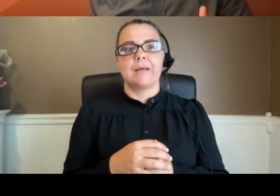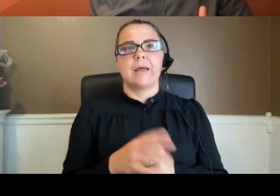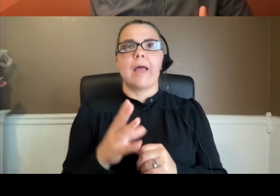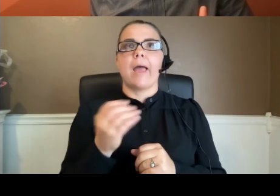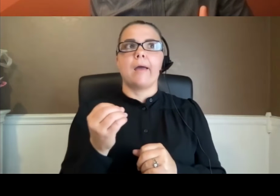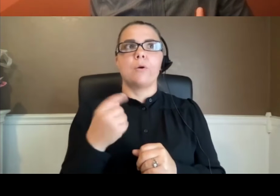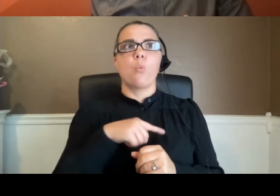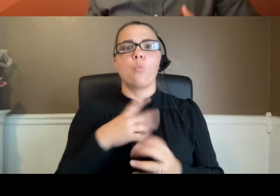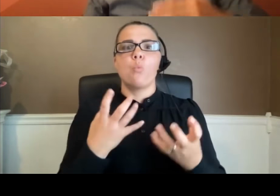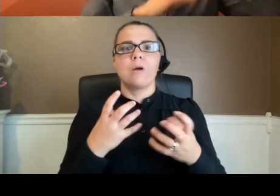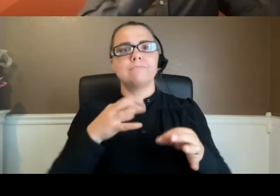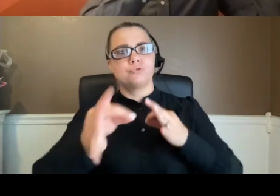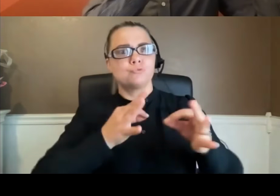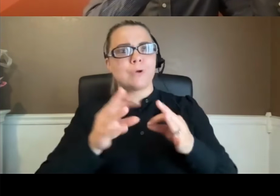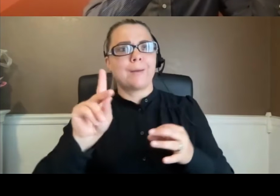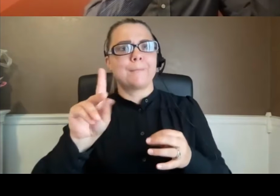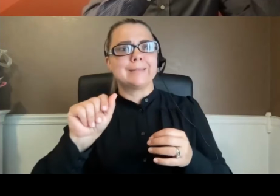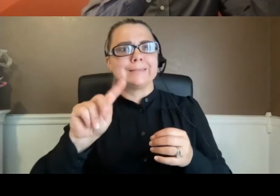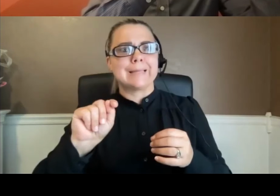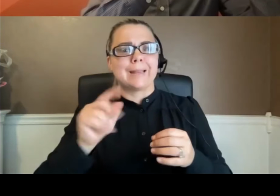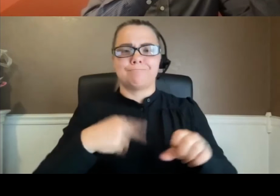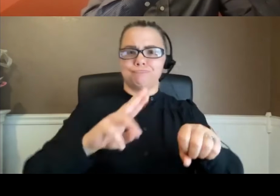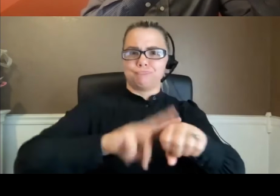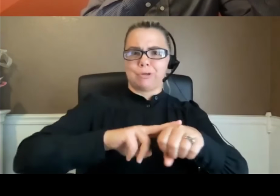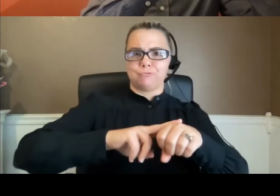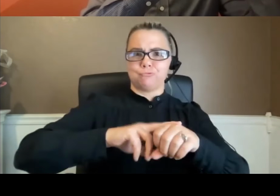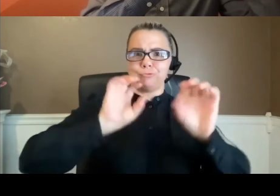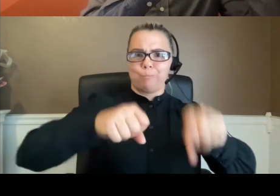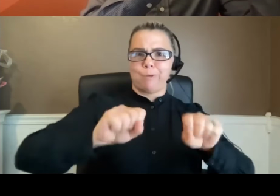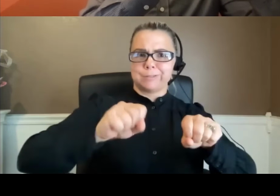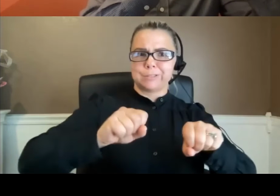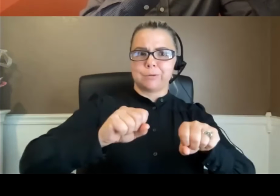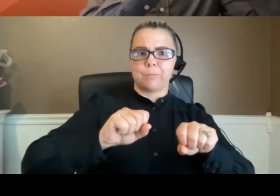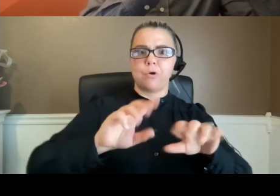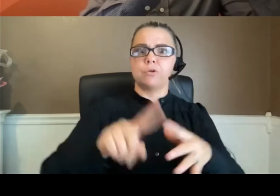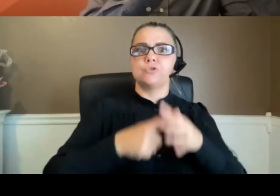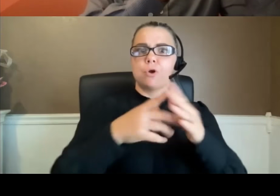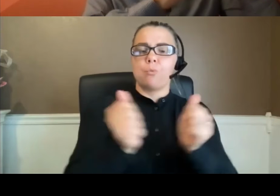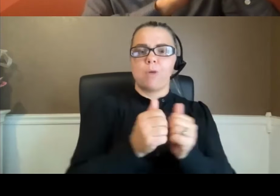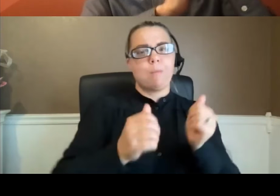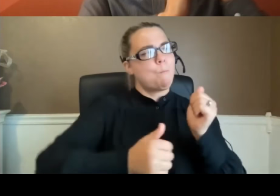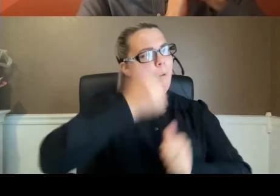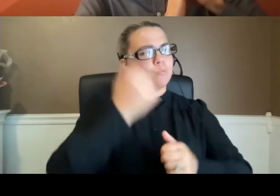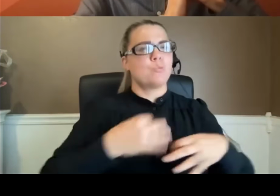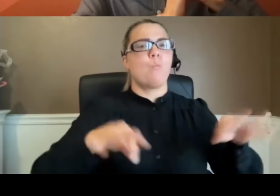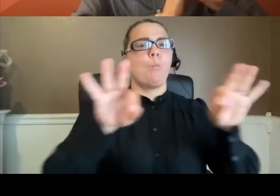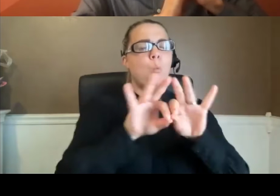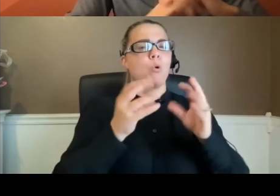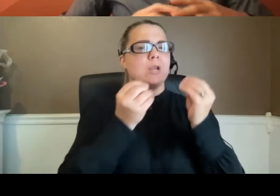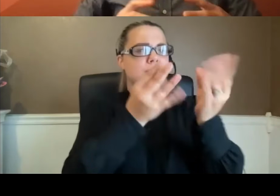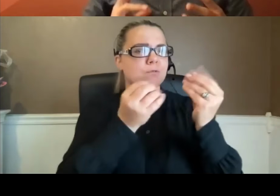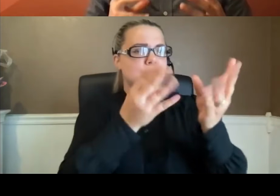possible. We start with the most important information, that the viewer cannot do without,